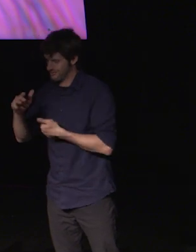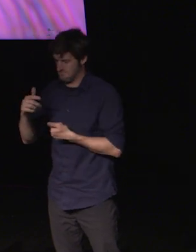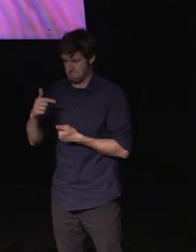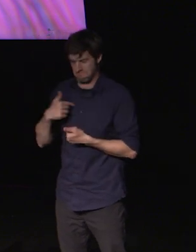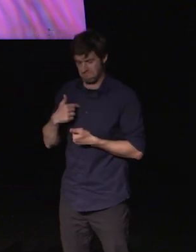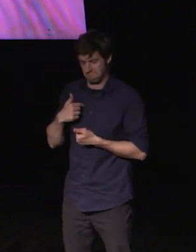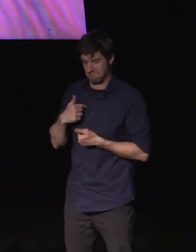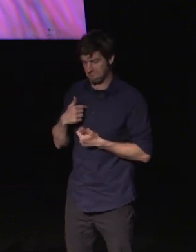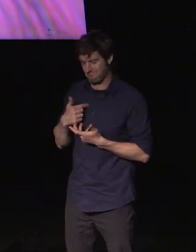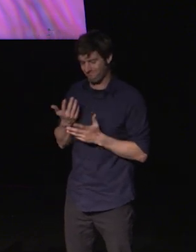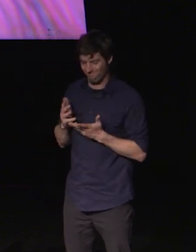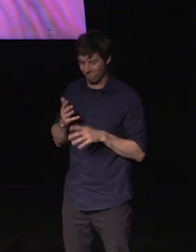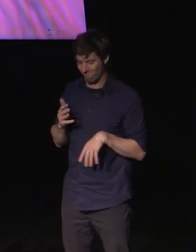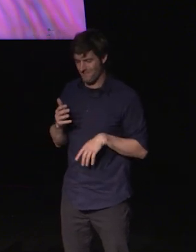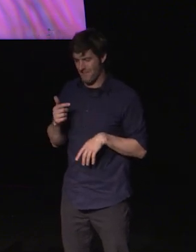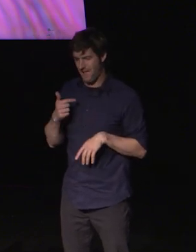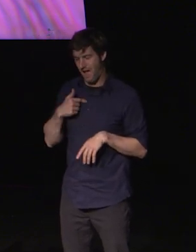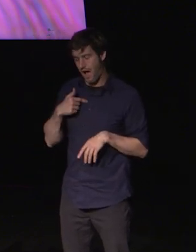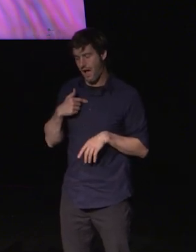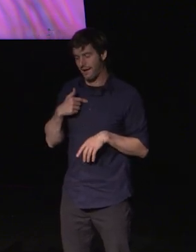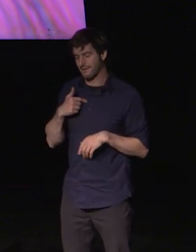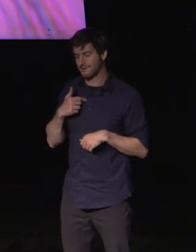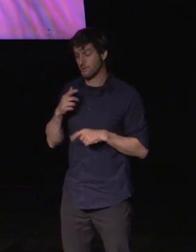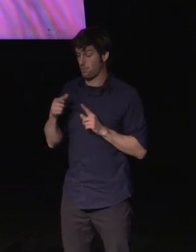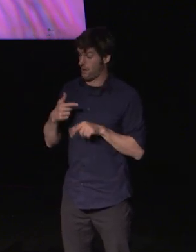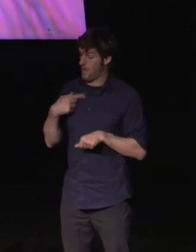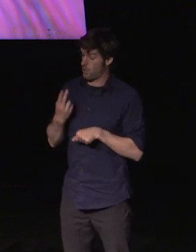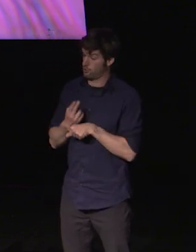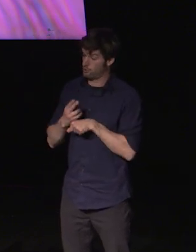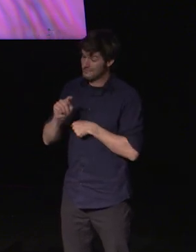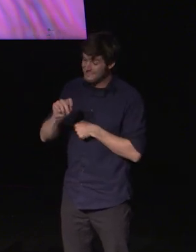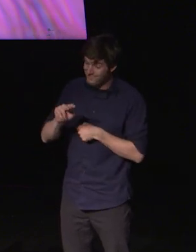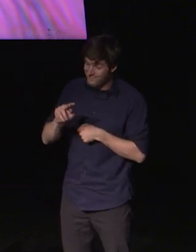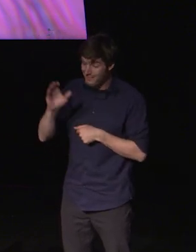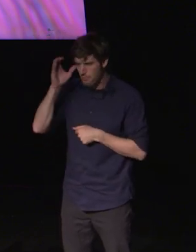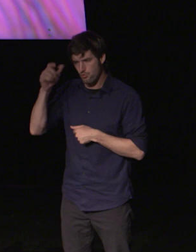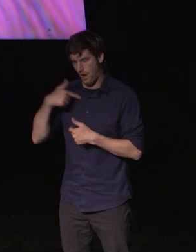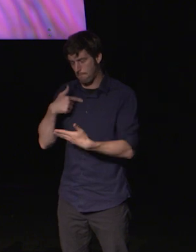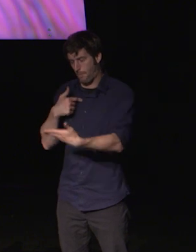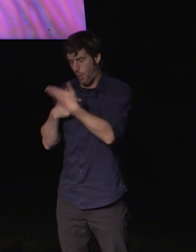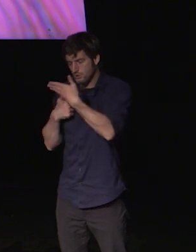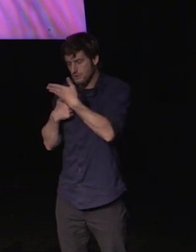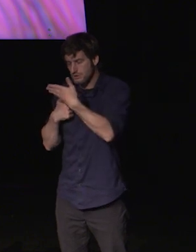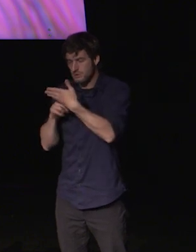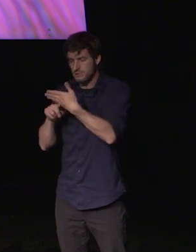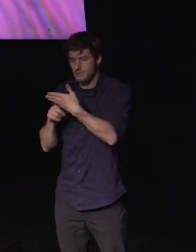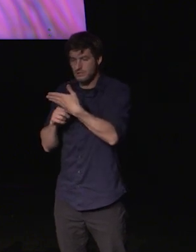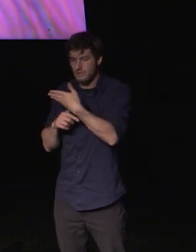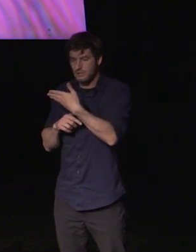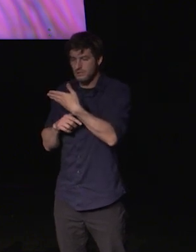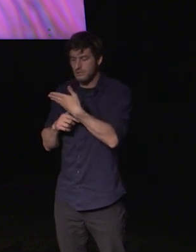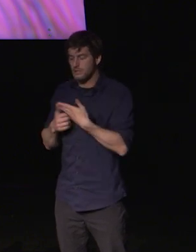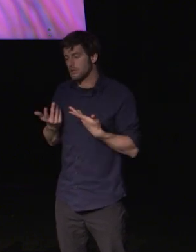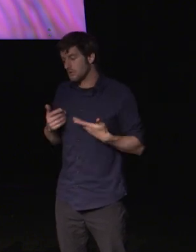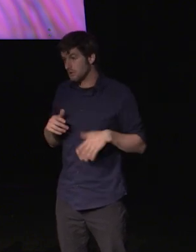to a computer monitor or a TV, that kind of a thing. As a low vision user not just with games